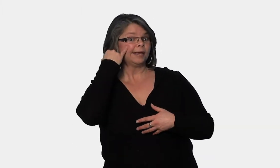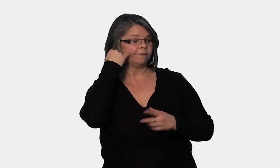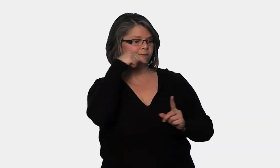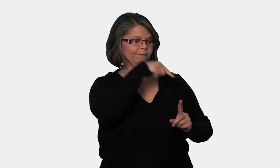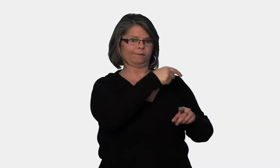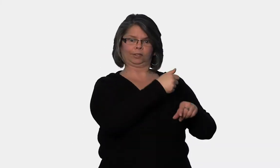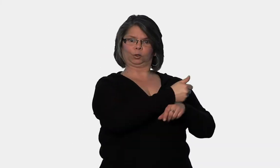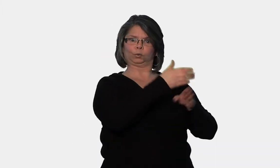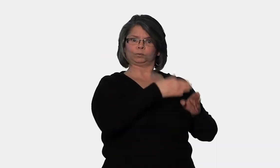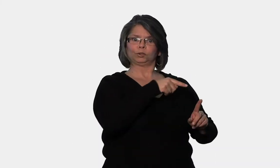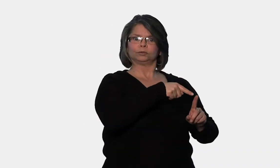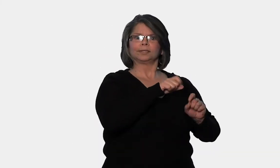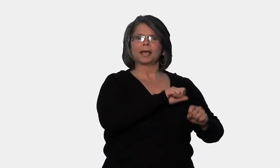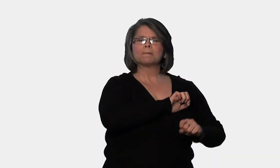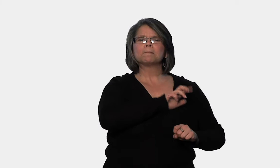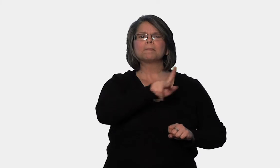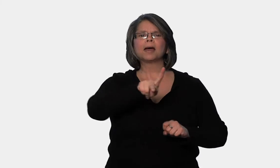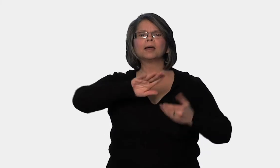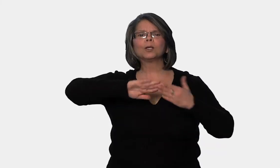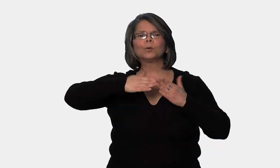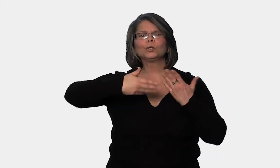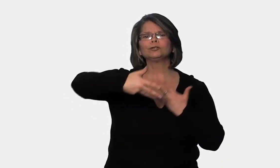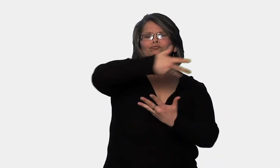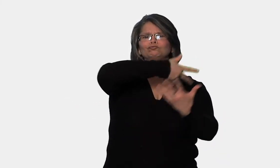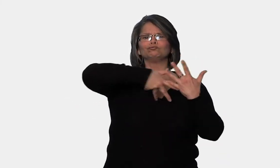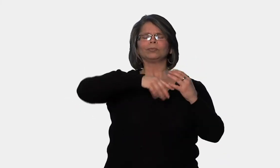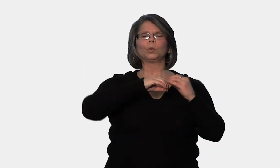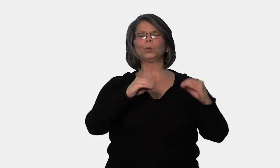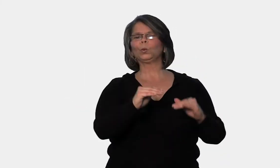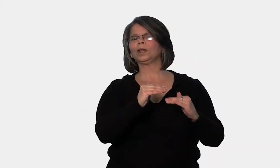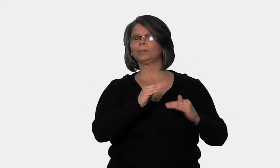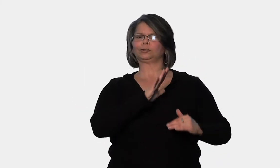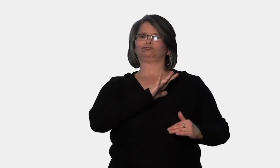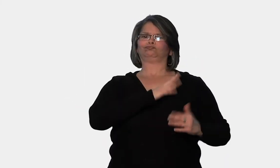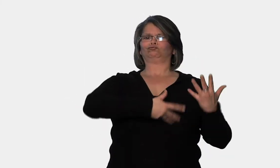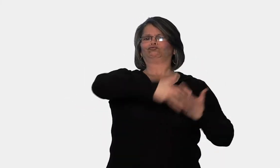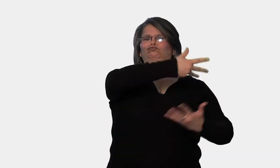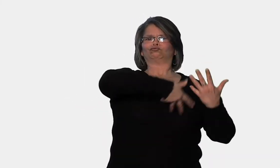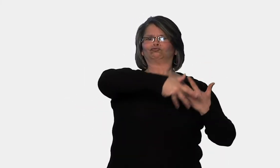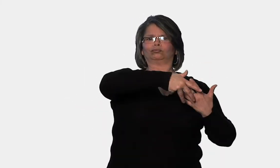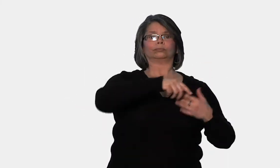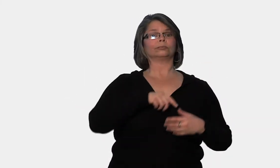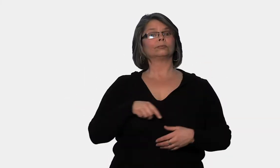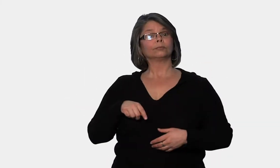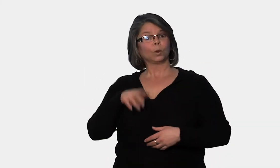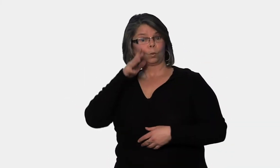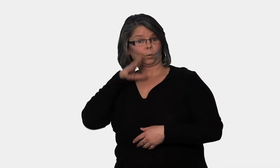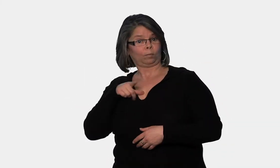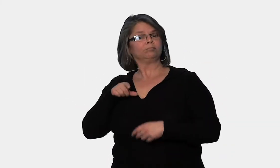once he is able to live in the community without restrictions. A woman who has a reasonable fear for her safety